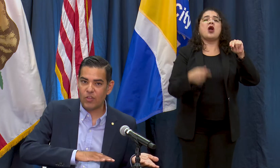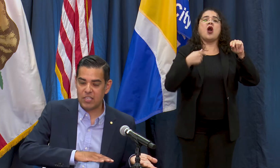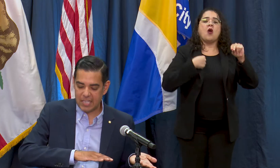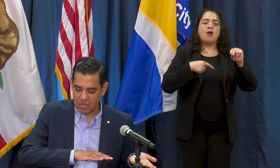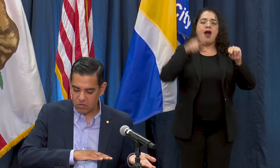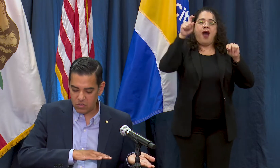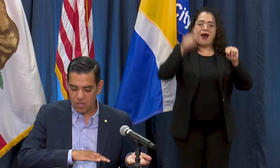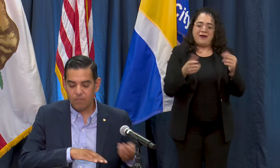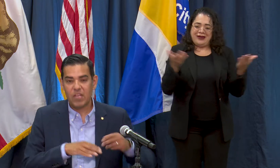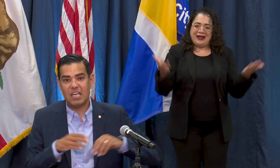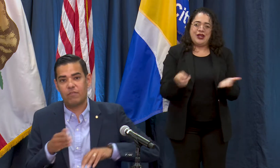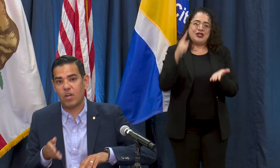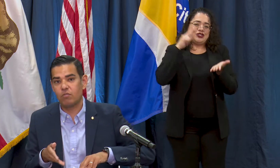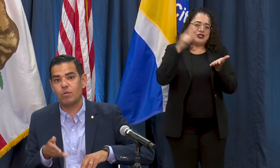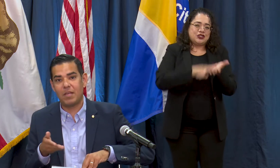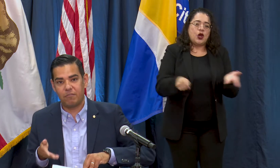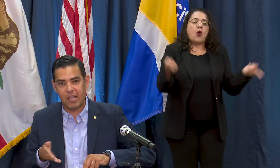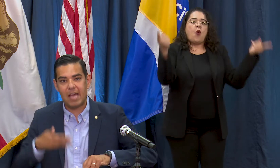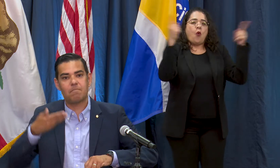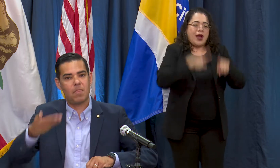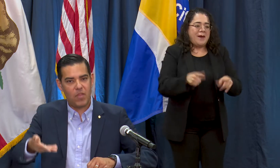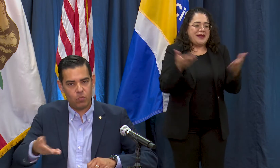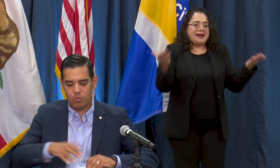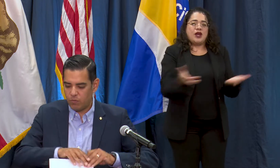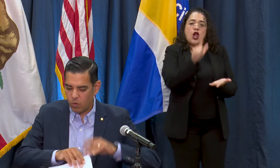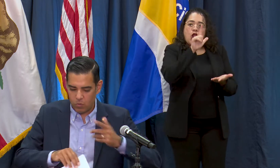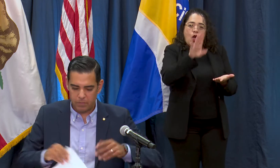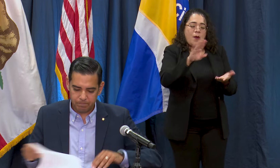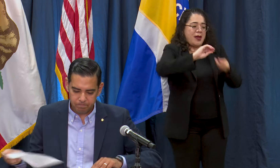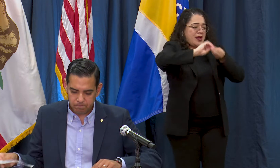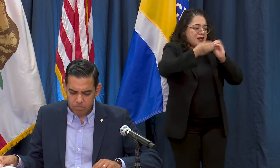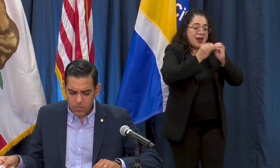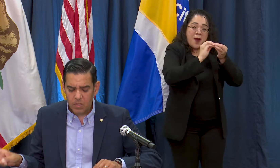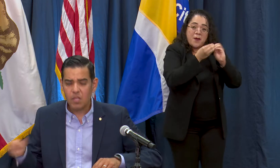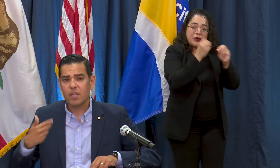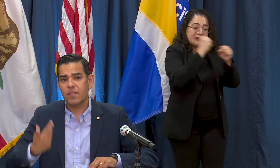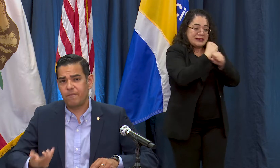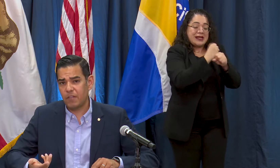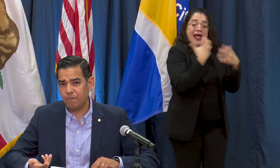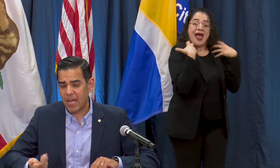indicators and if those remain flat, then we move forward. The fifth fact to